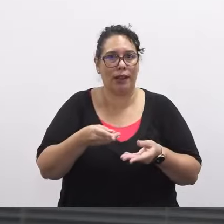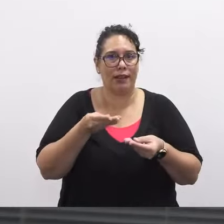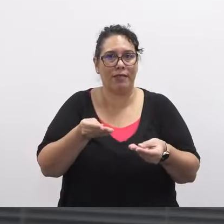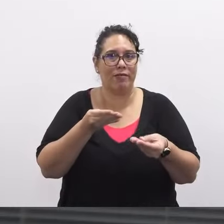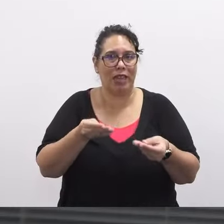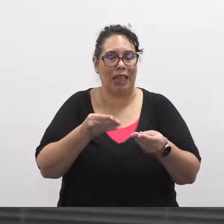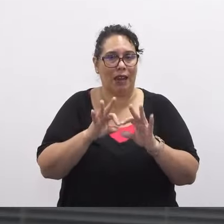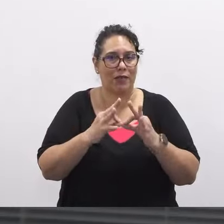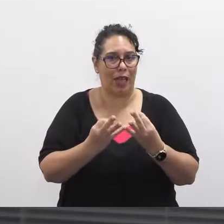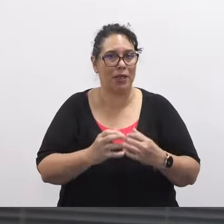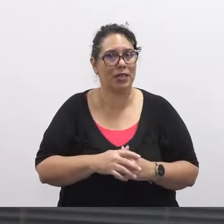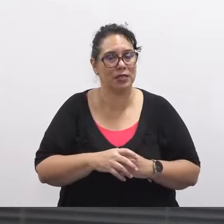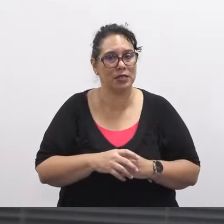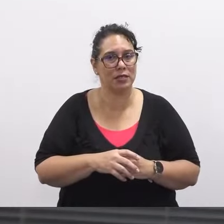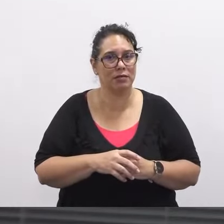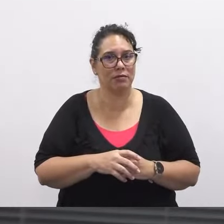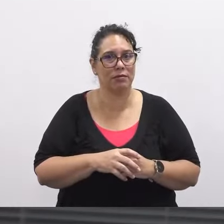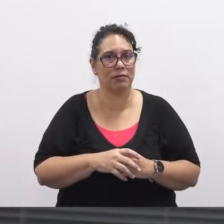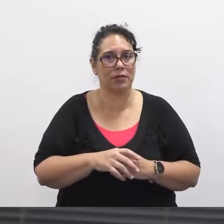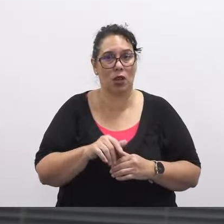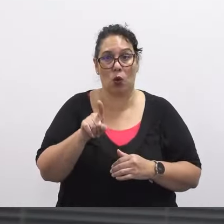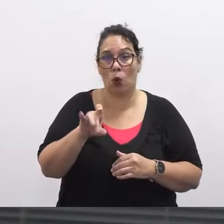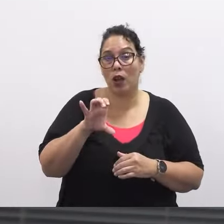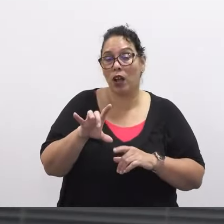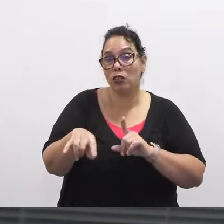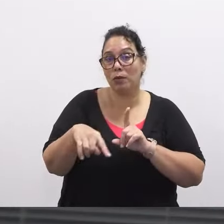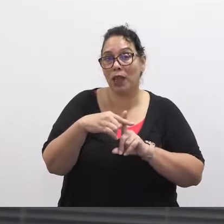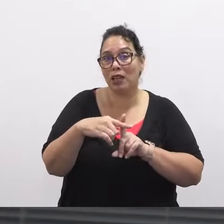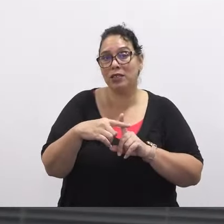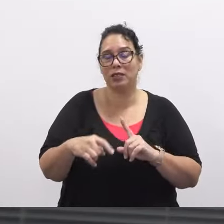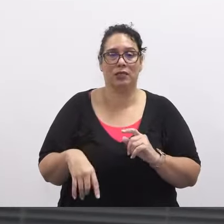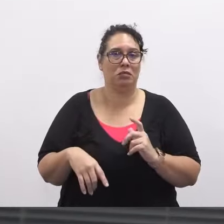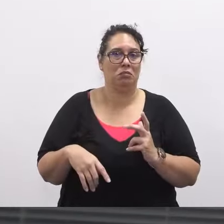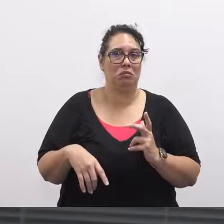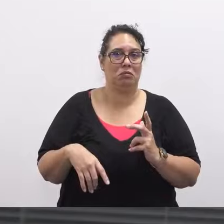So with a hundred plus more of a new hundred vacancies